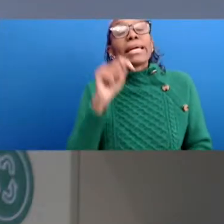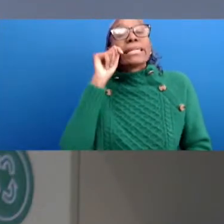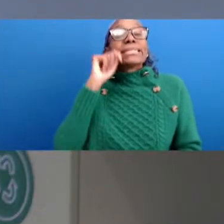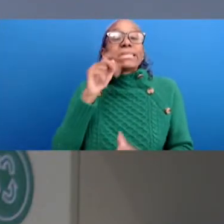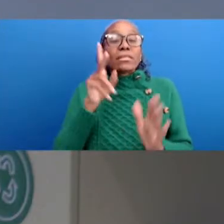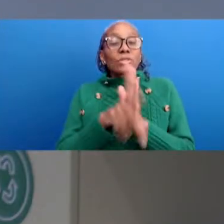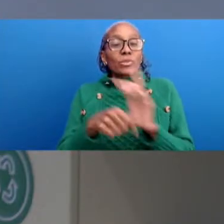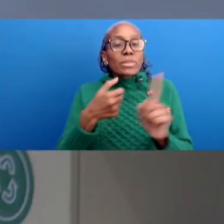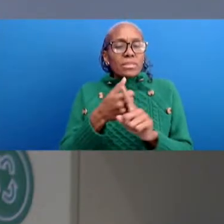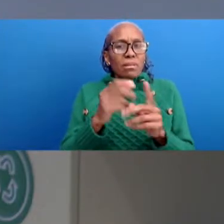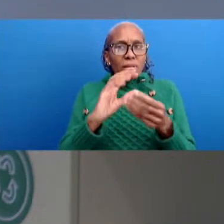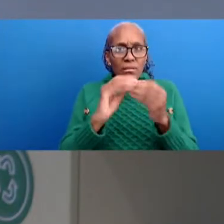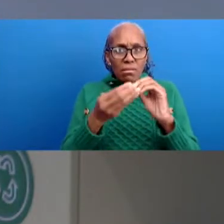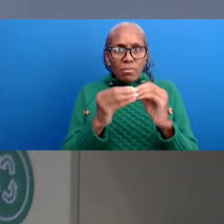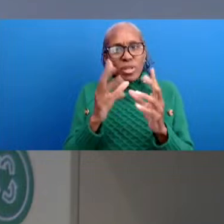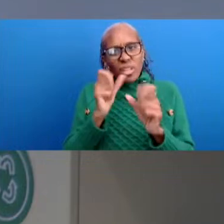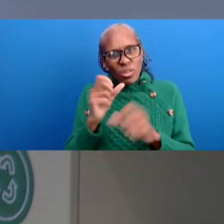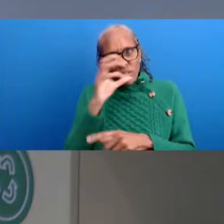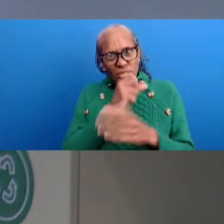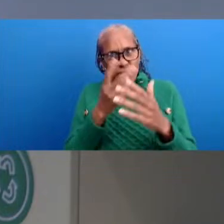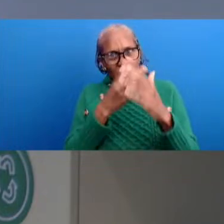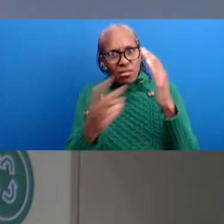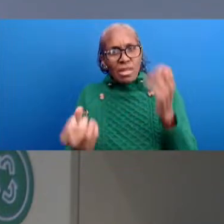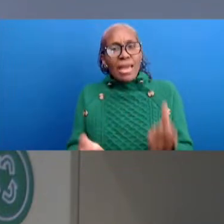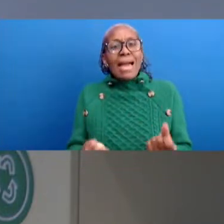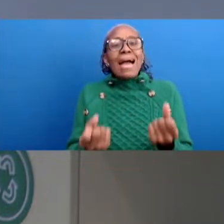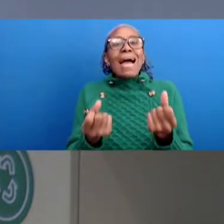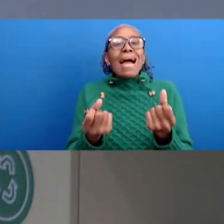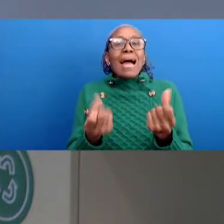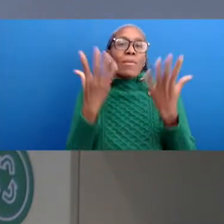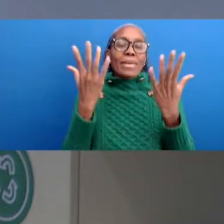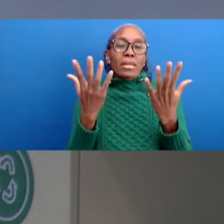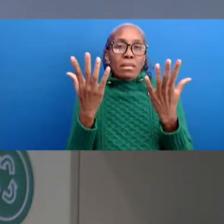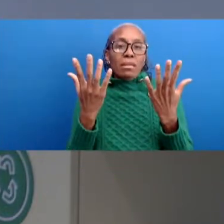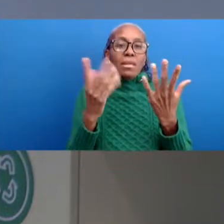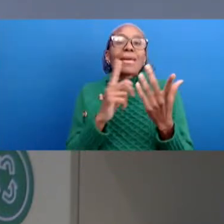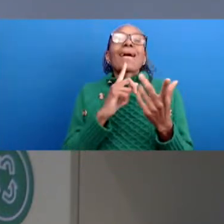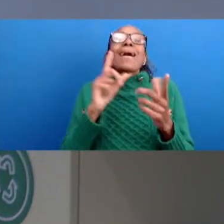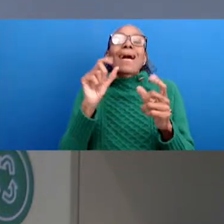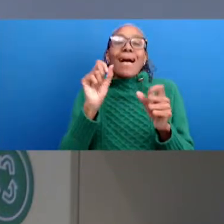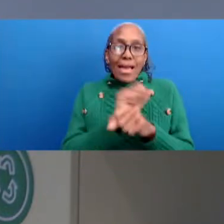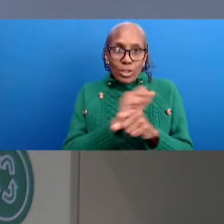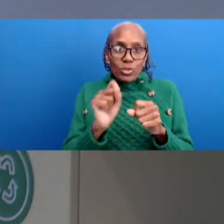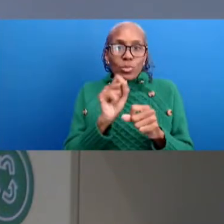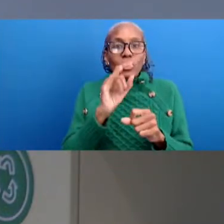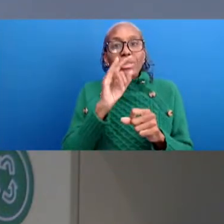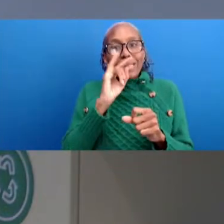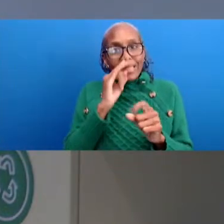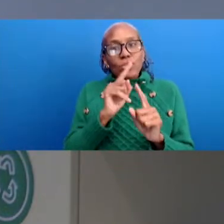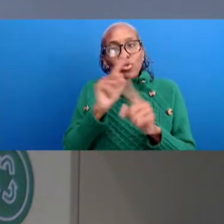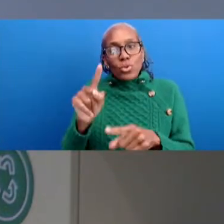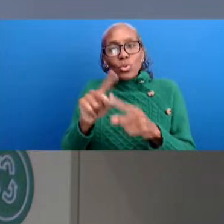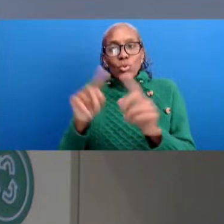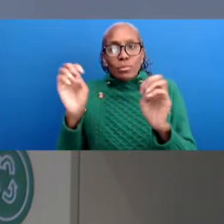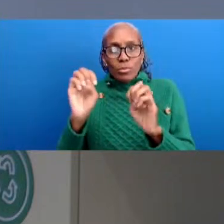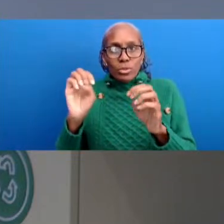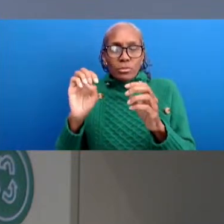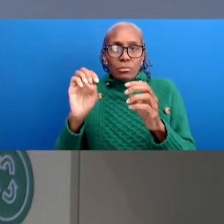ONLY HAVE THREE MINUTES THE TEEN SUICIDE RATE IT'S YOUR WAY